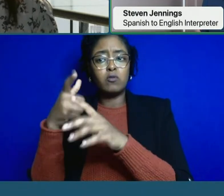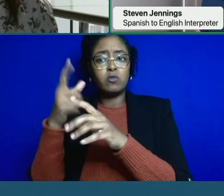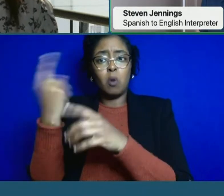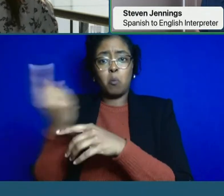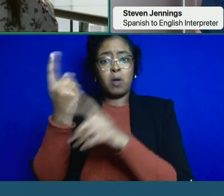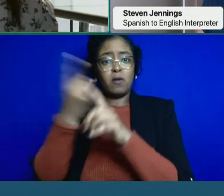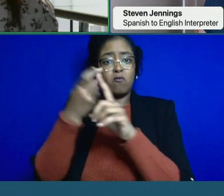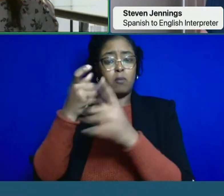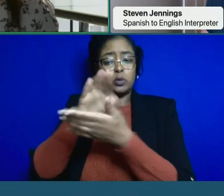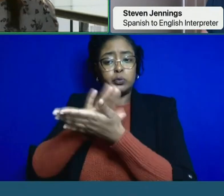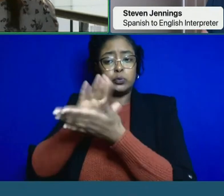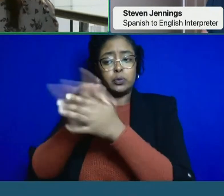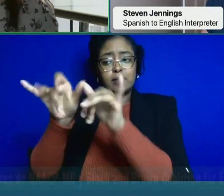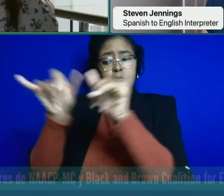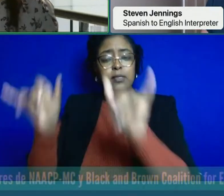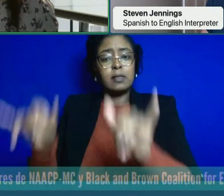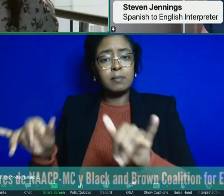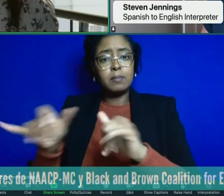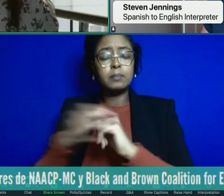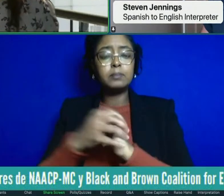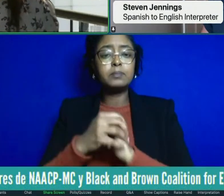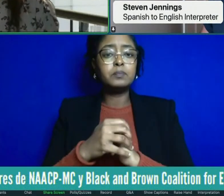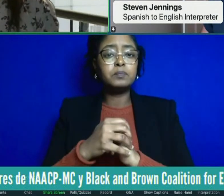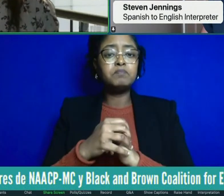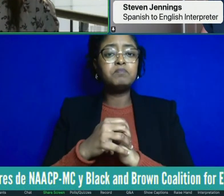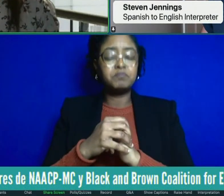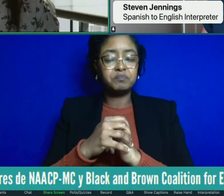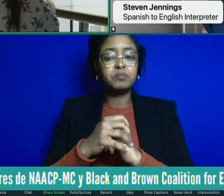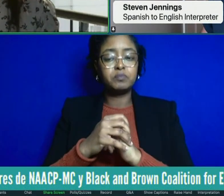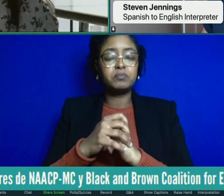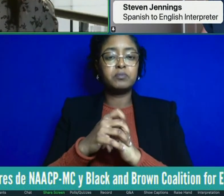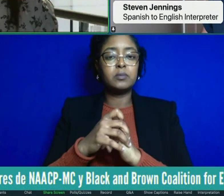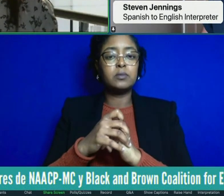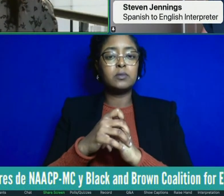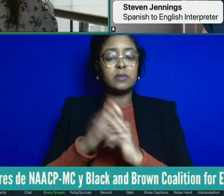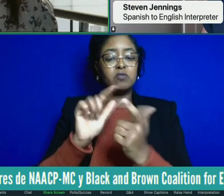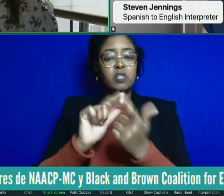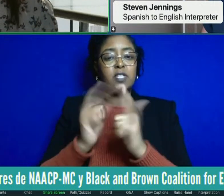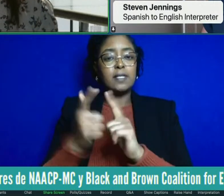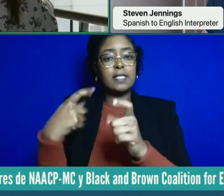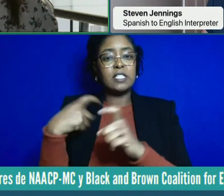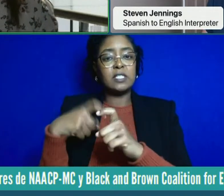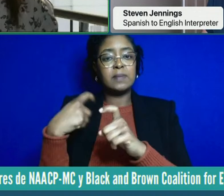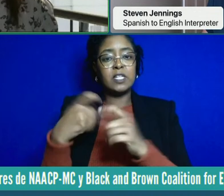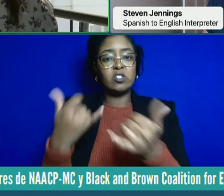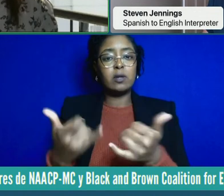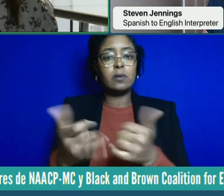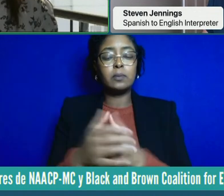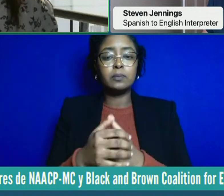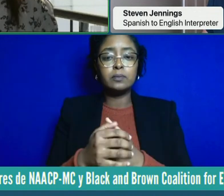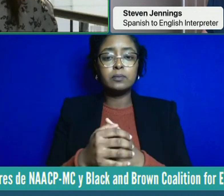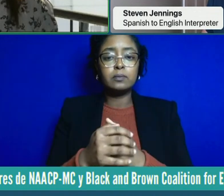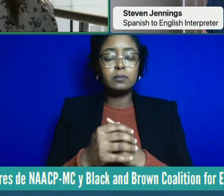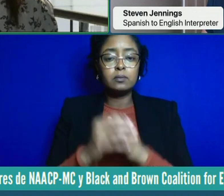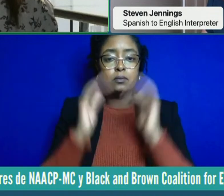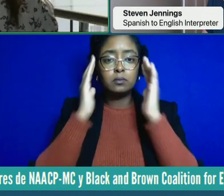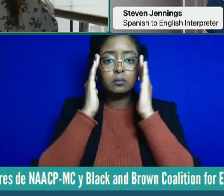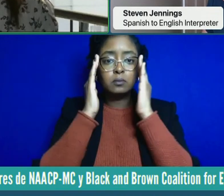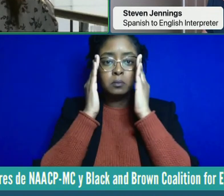source from the system school